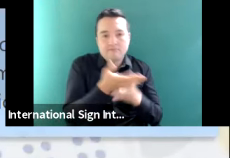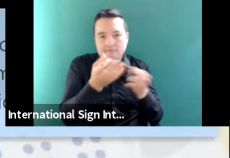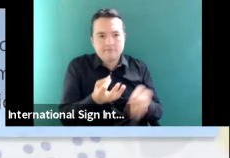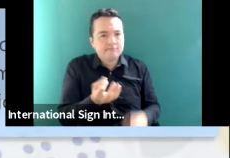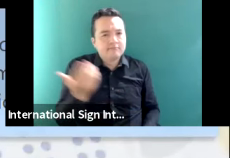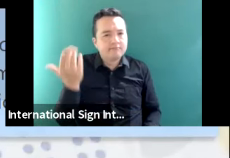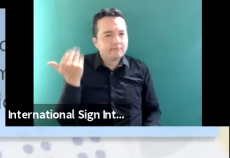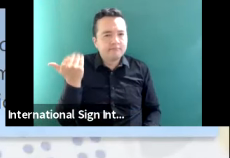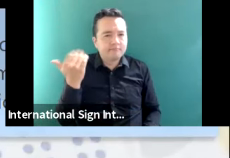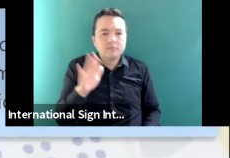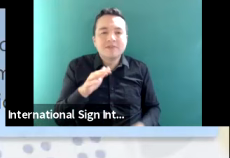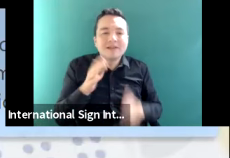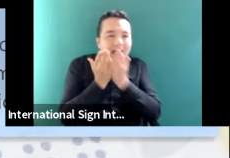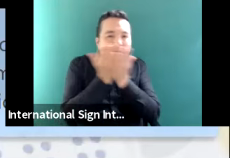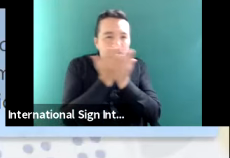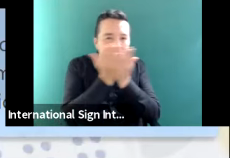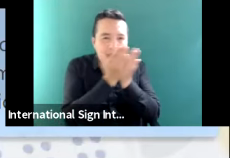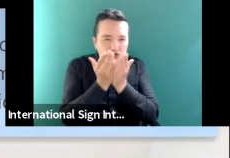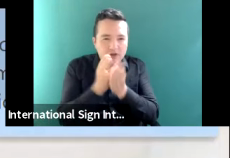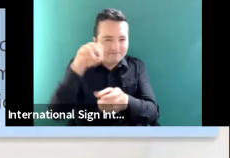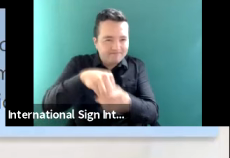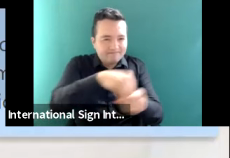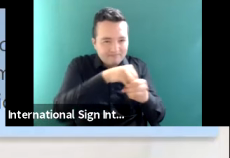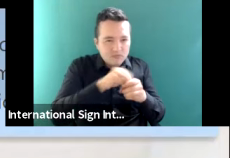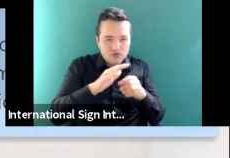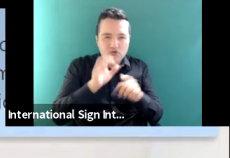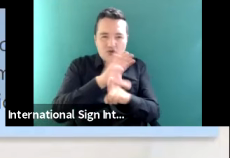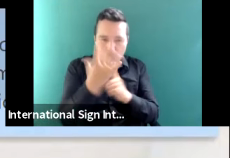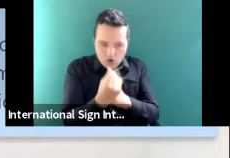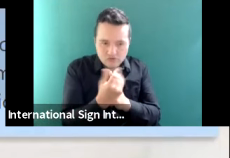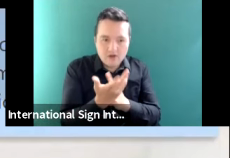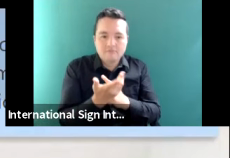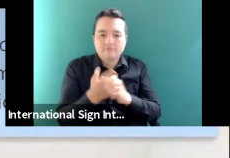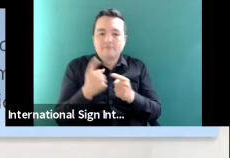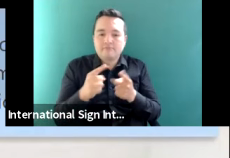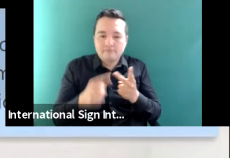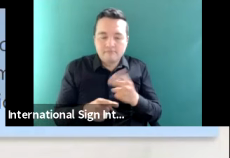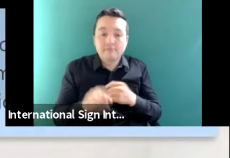We have also ATs stations because we believe people need to access technology.